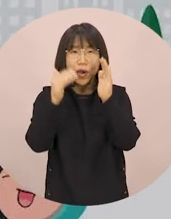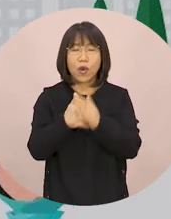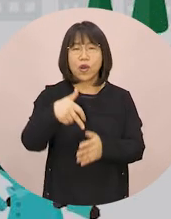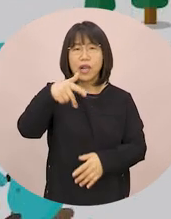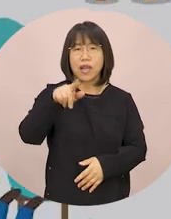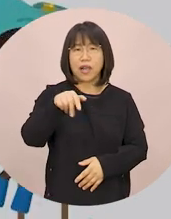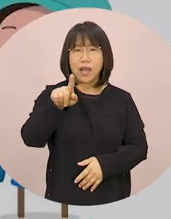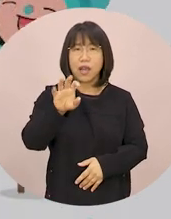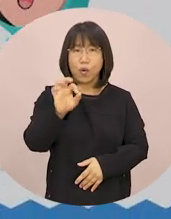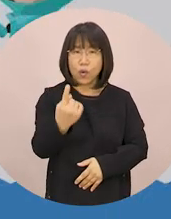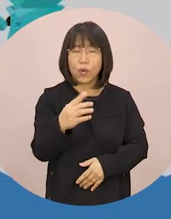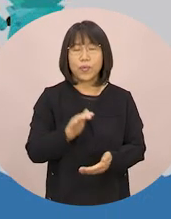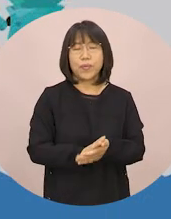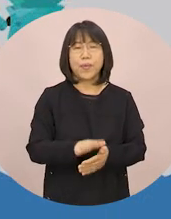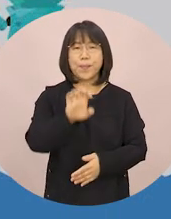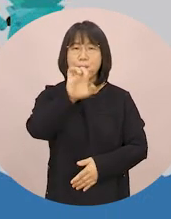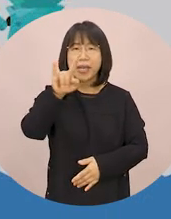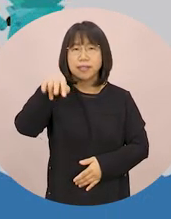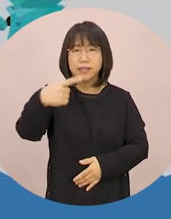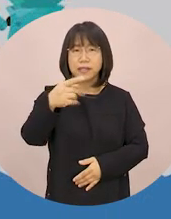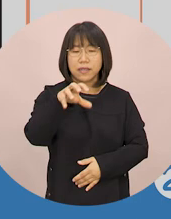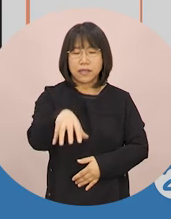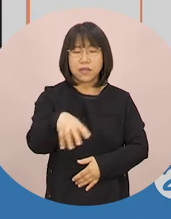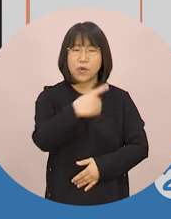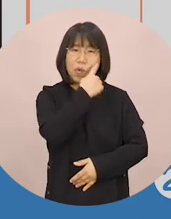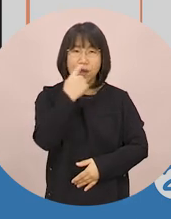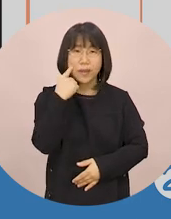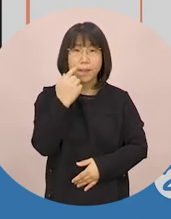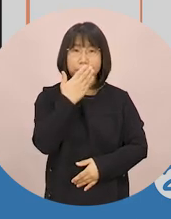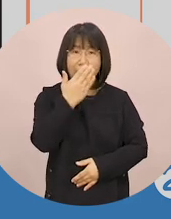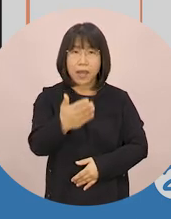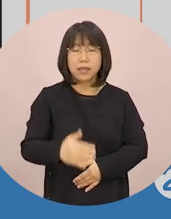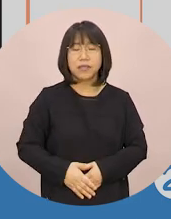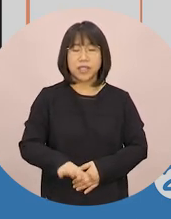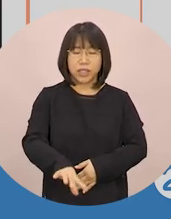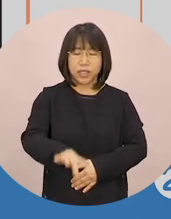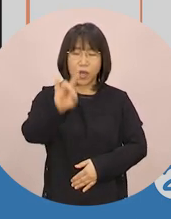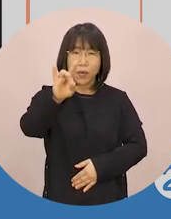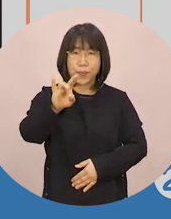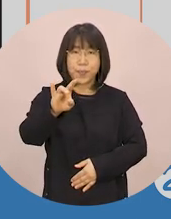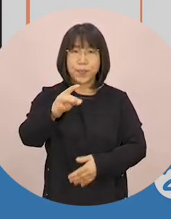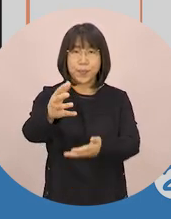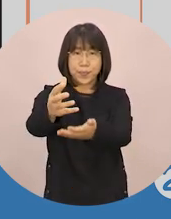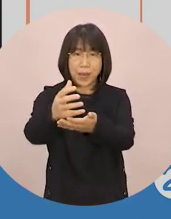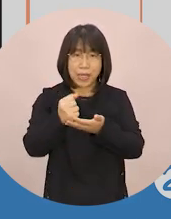You can check it on the QR check-in screen of Naver, Kakao, and Pass.